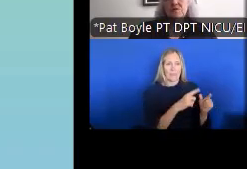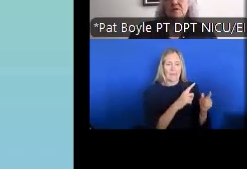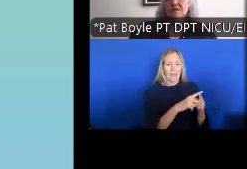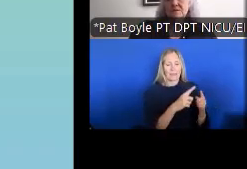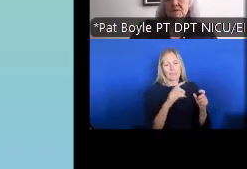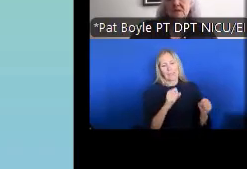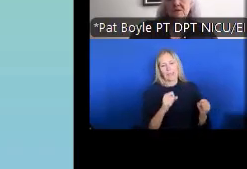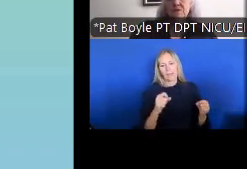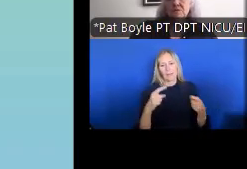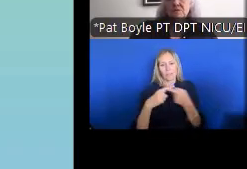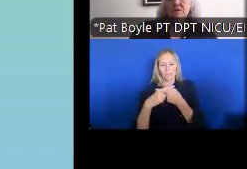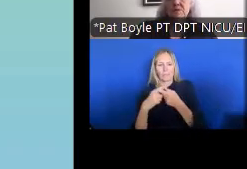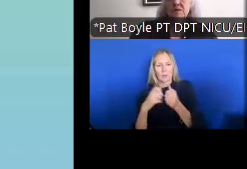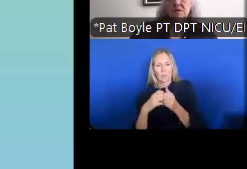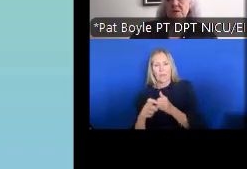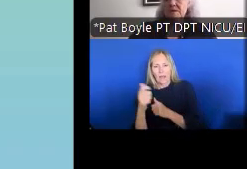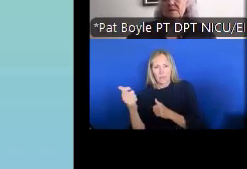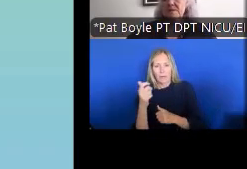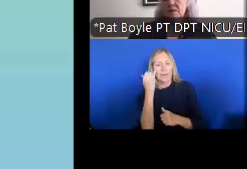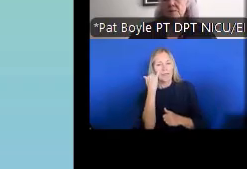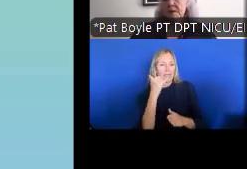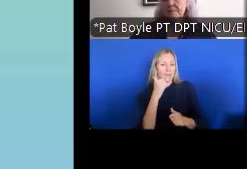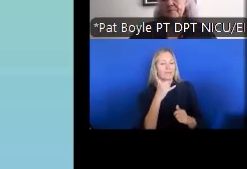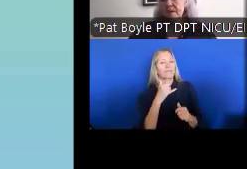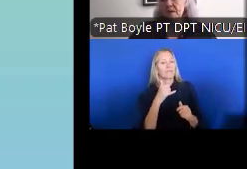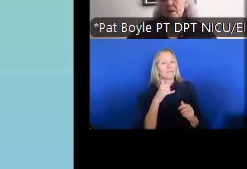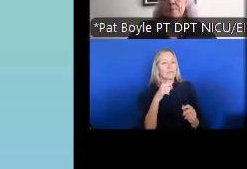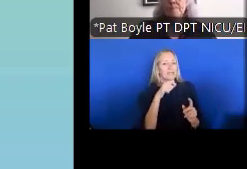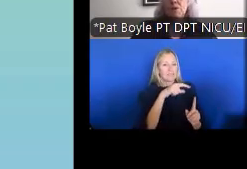vision is stimulated too early when hearing is developing, both